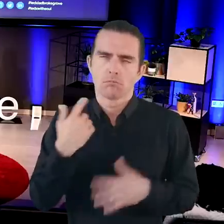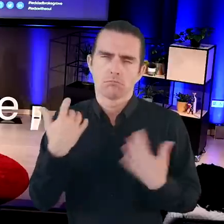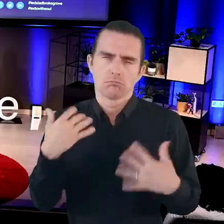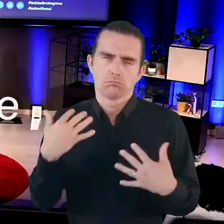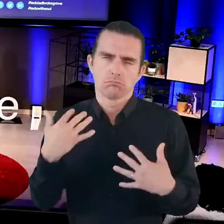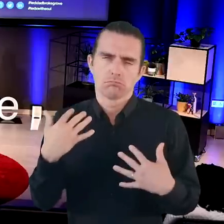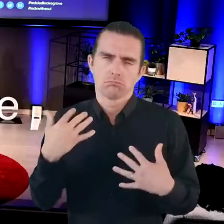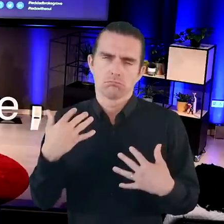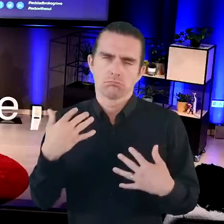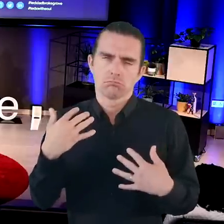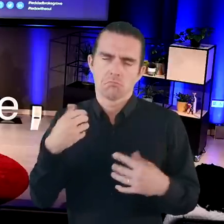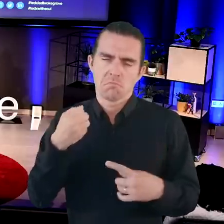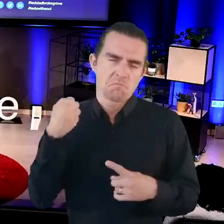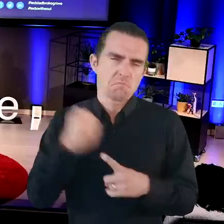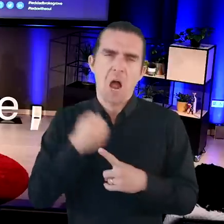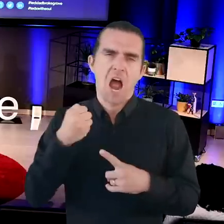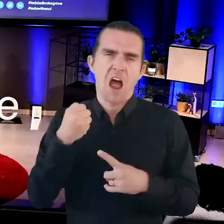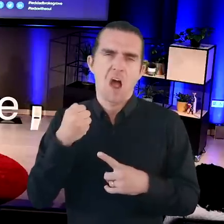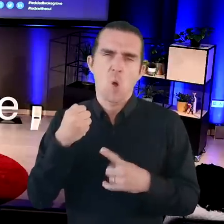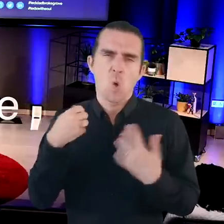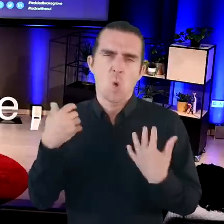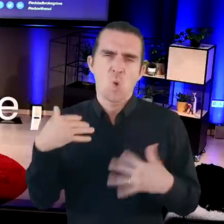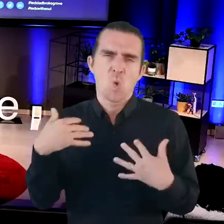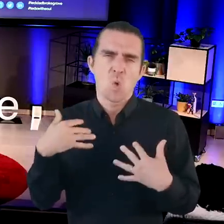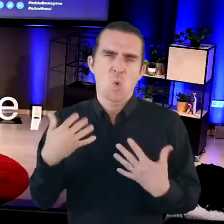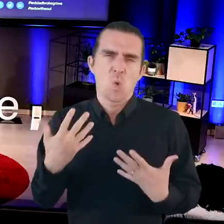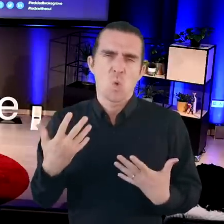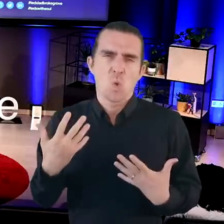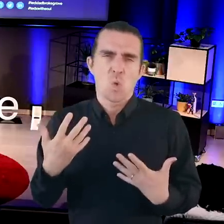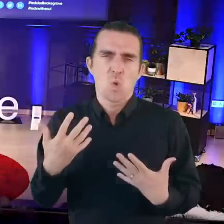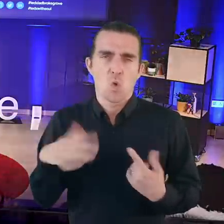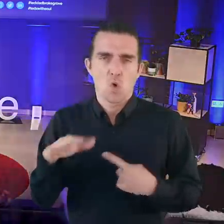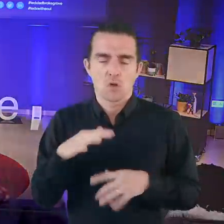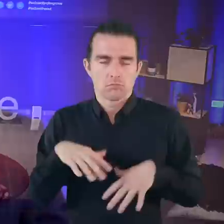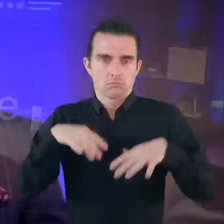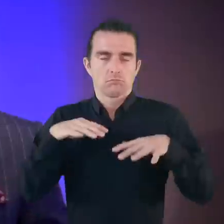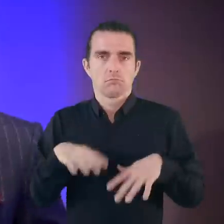It was a huge, powerful moment. And the reason why this moment resonates so much.